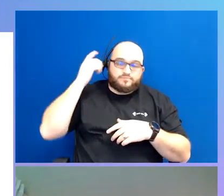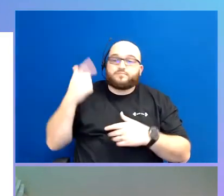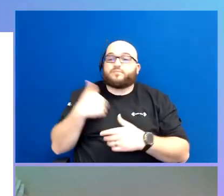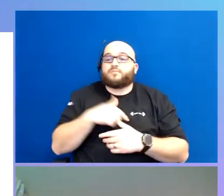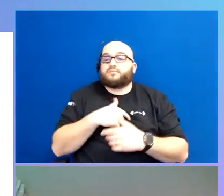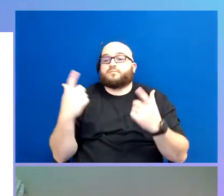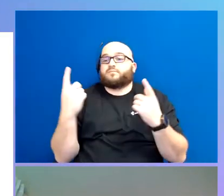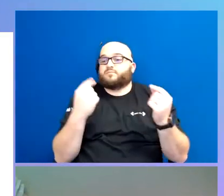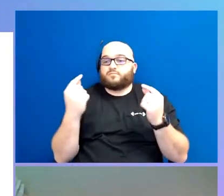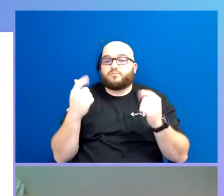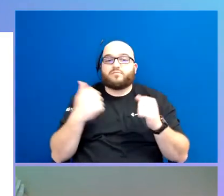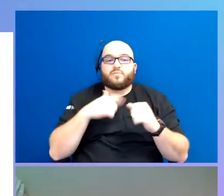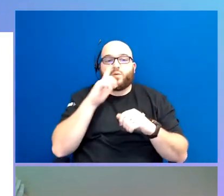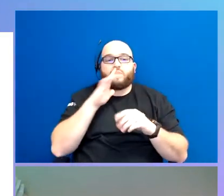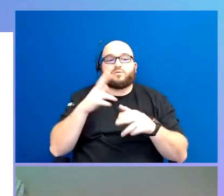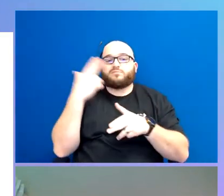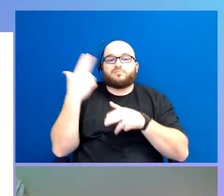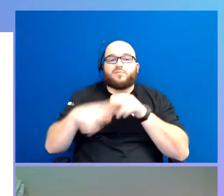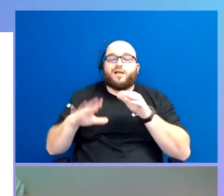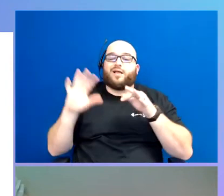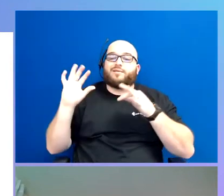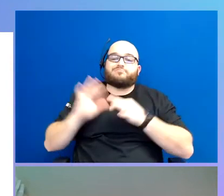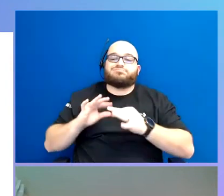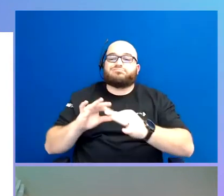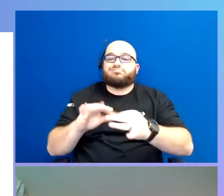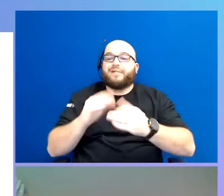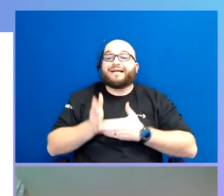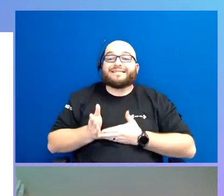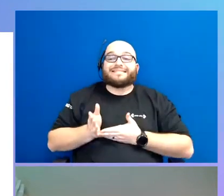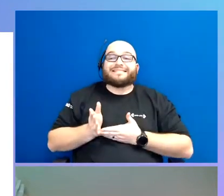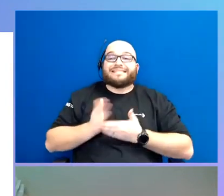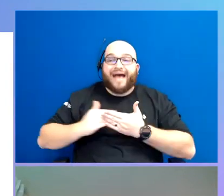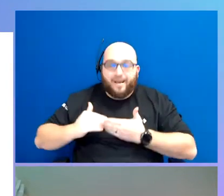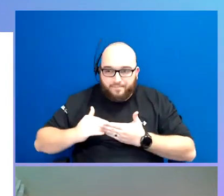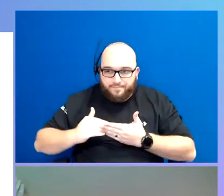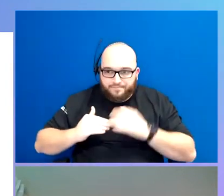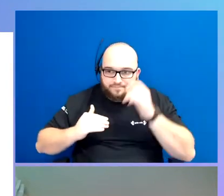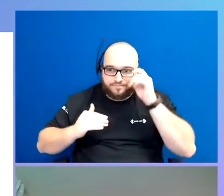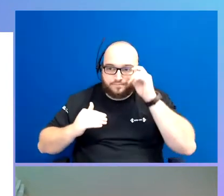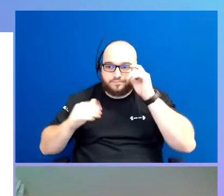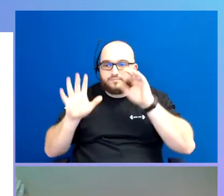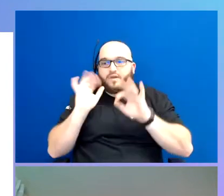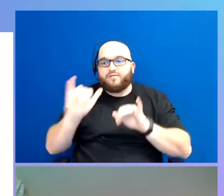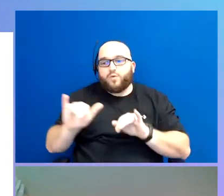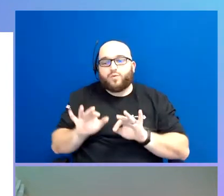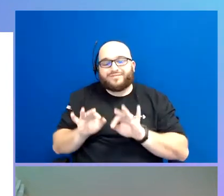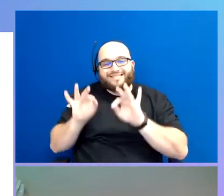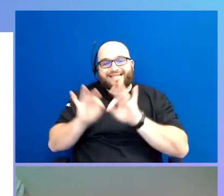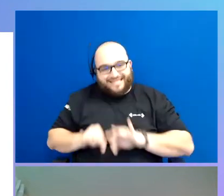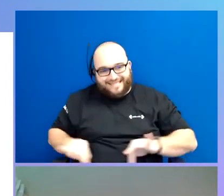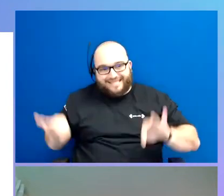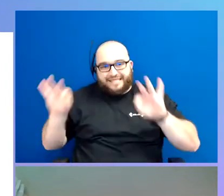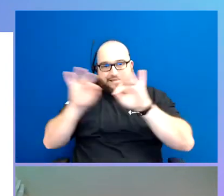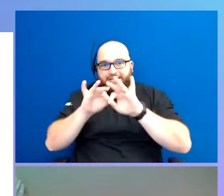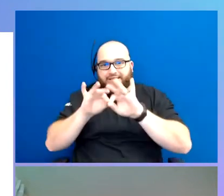share with you, uh, some of the